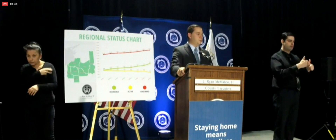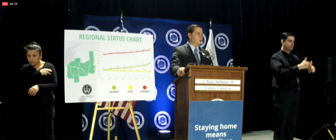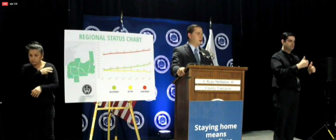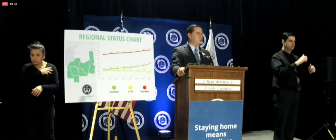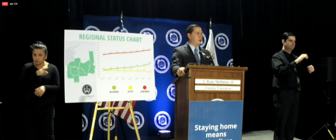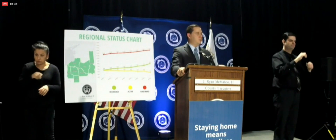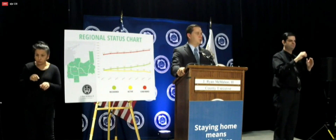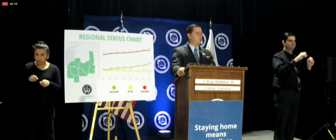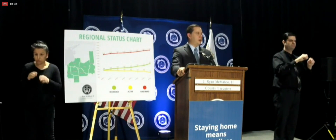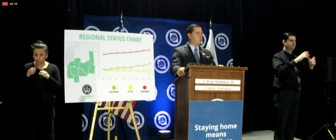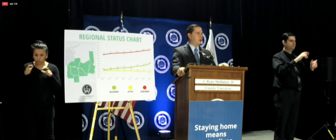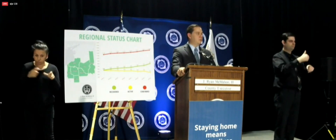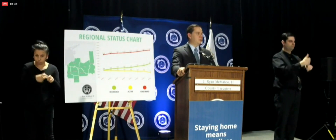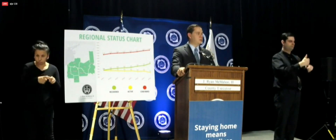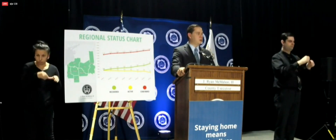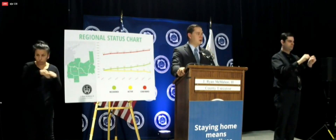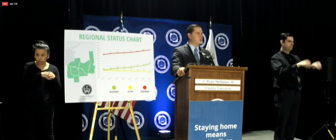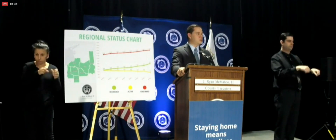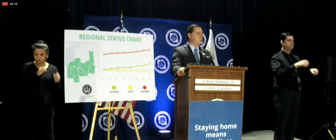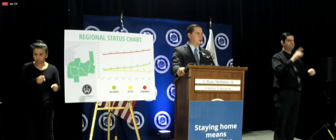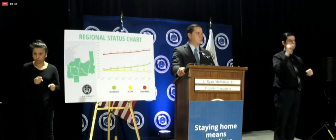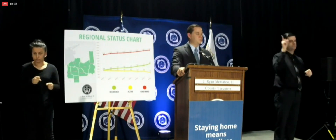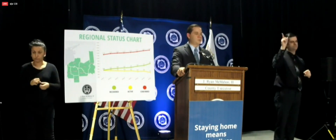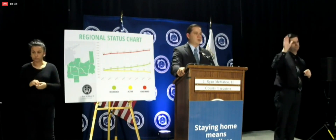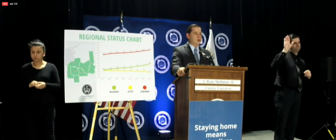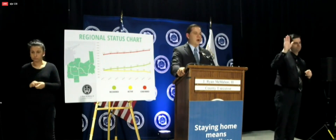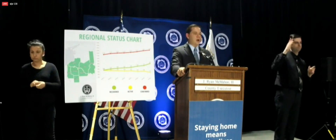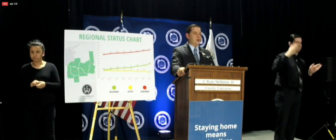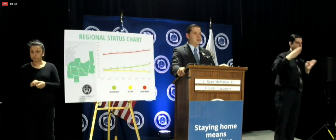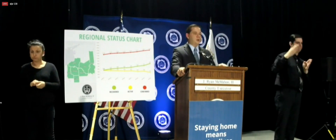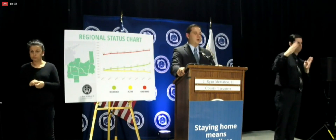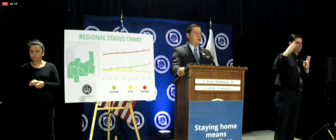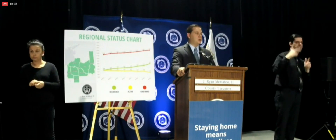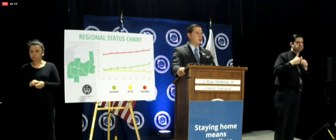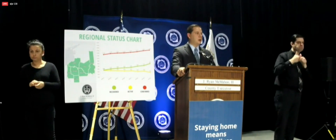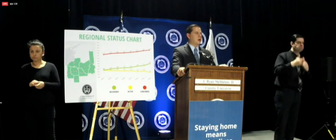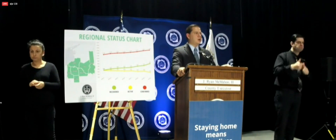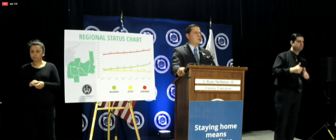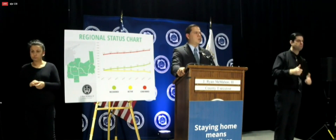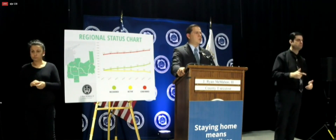TRACKING. BUT, Dr. GUPTA HAS GIVEN US A PLAN, I HAVE APPROVED THAT PLANT